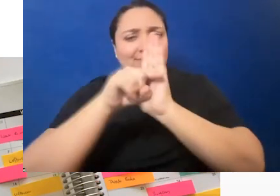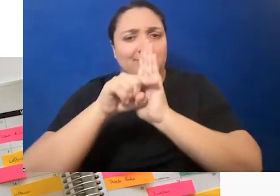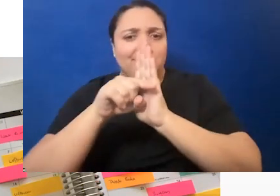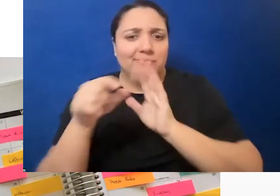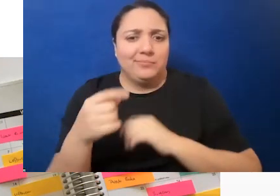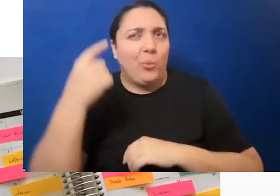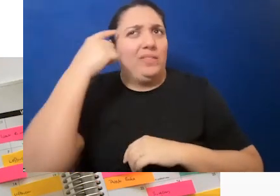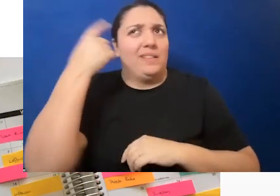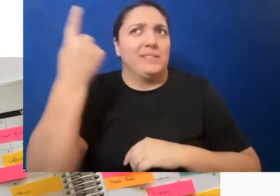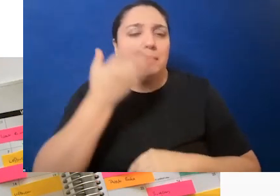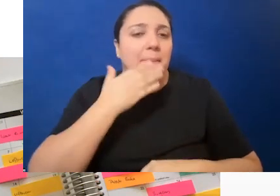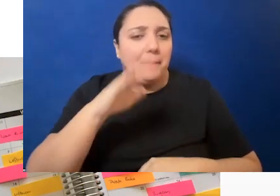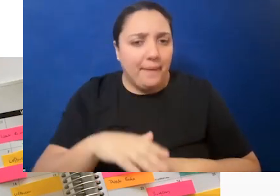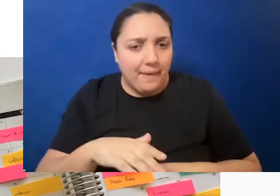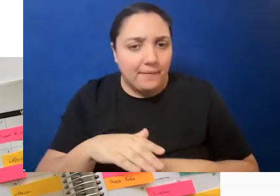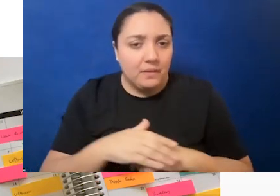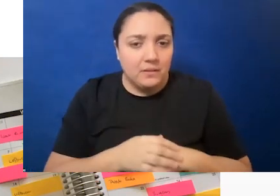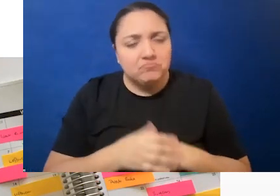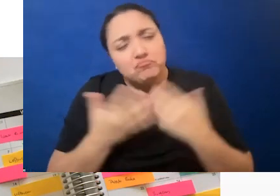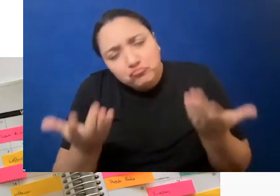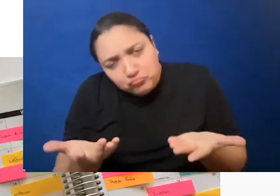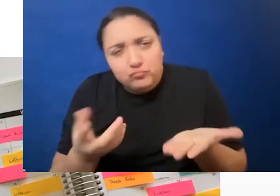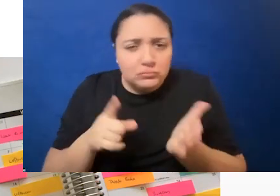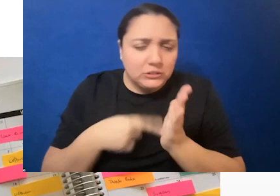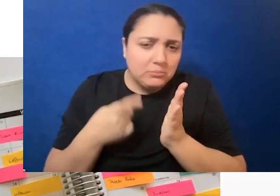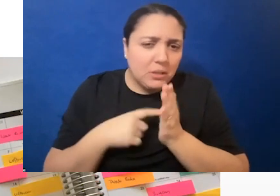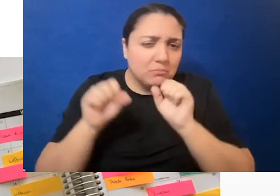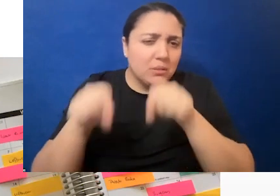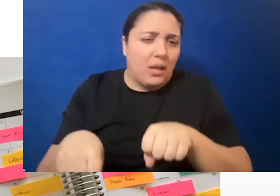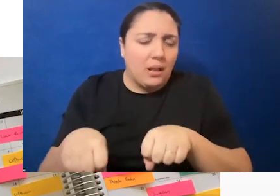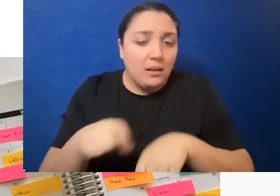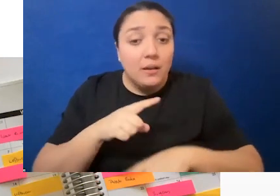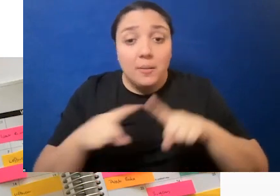WE THINK IT IS NEGATIVE, SOMETHING BAD. SOMETIMES IT IS BUT IN GENERAL